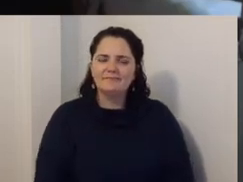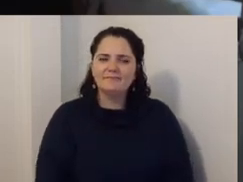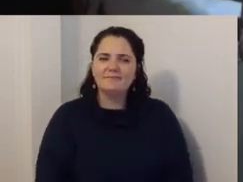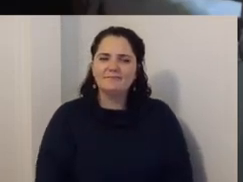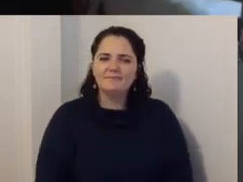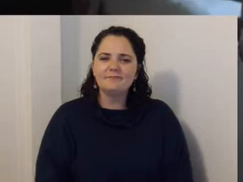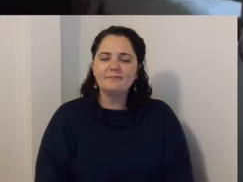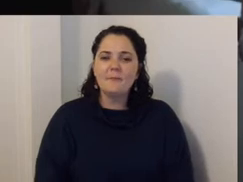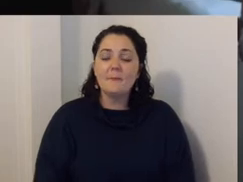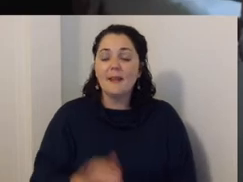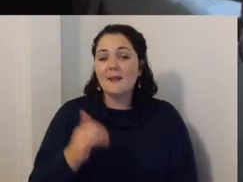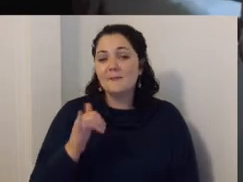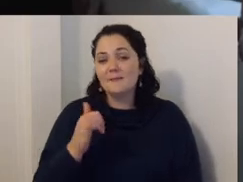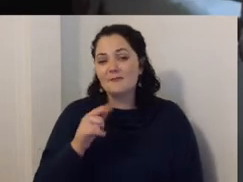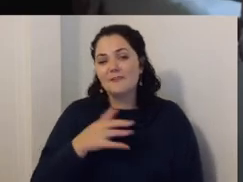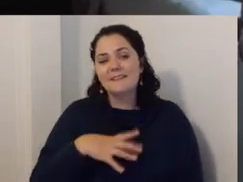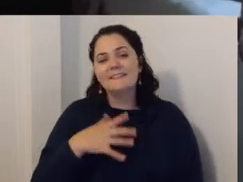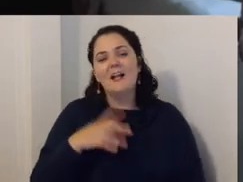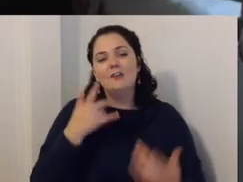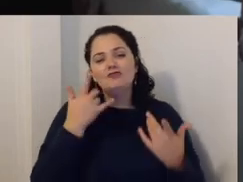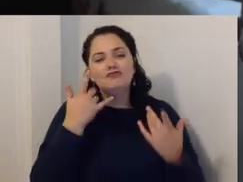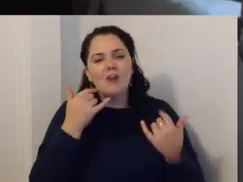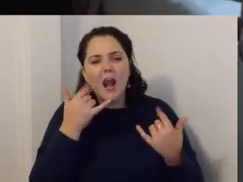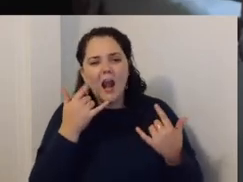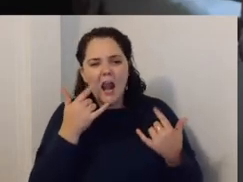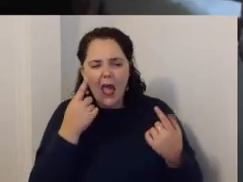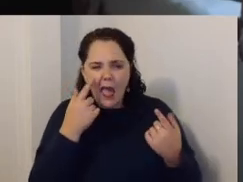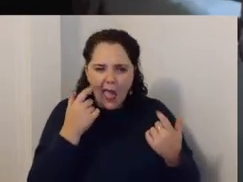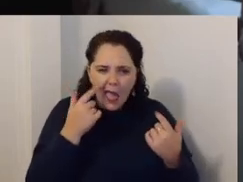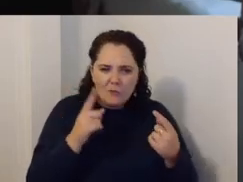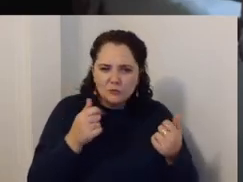and it might just be to experiment a little bit I know that there's a again there's a lot